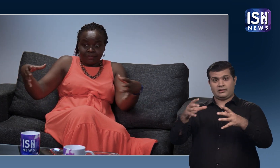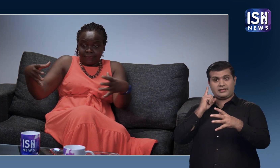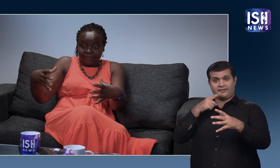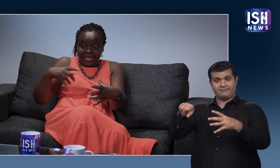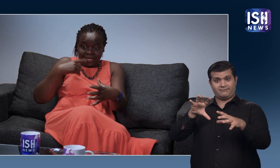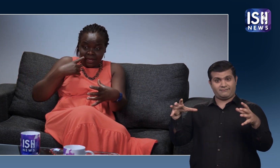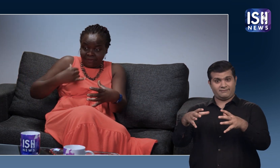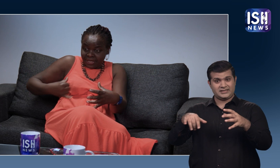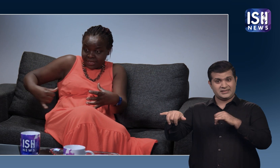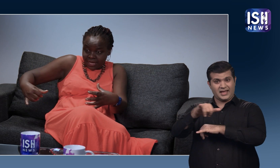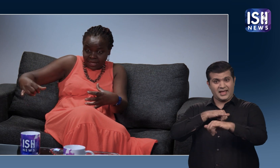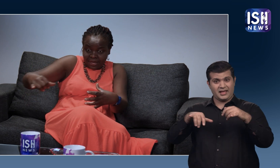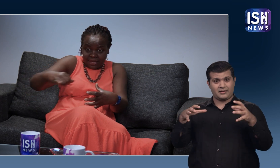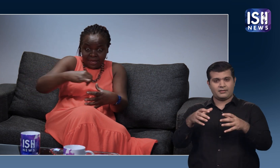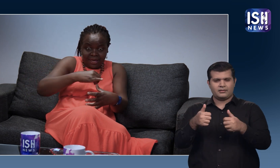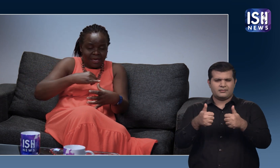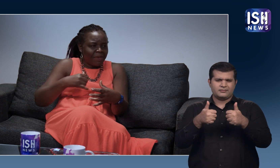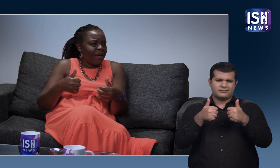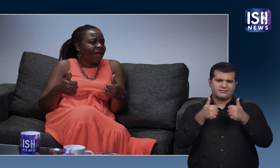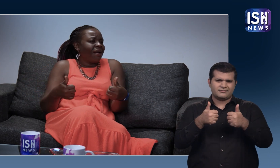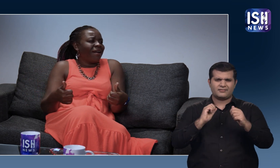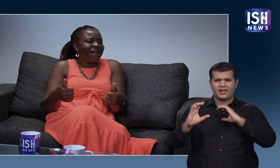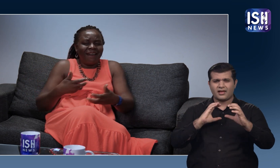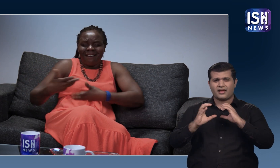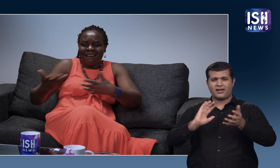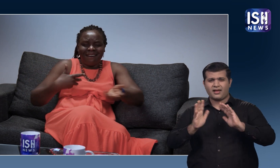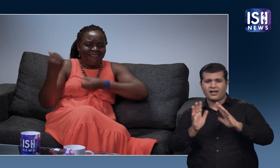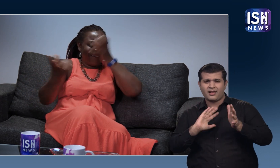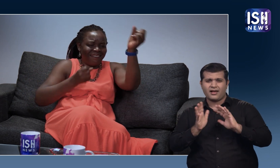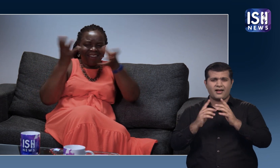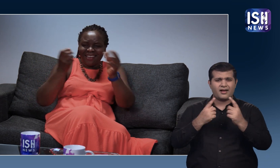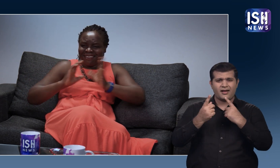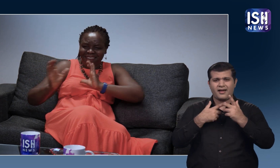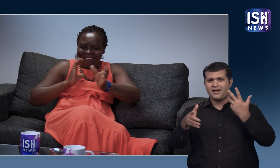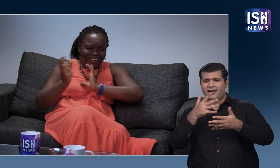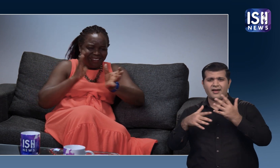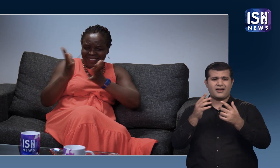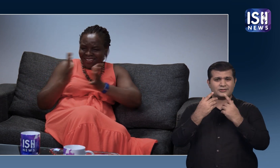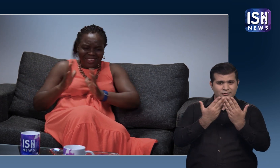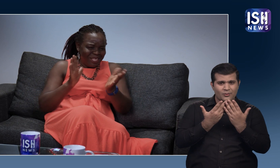If the Deaf student is surrounded by other Deaf students, it would be benefitable since they can communicate by signing